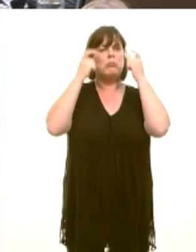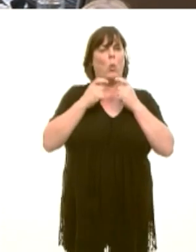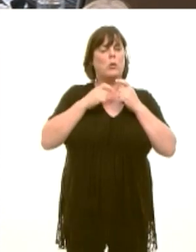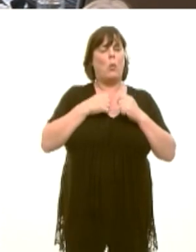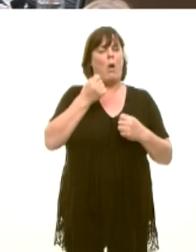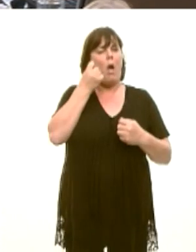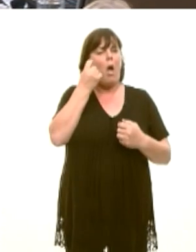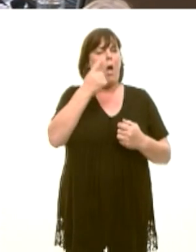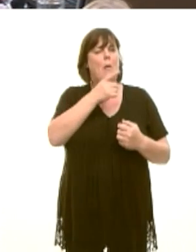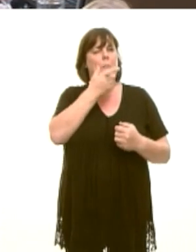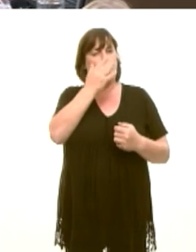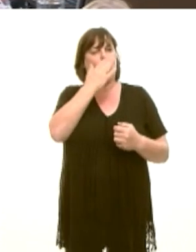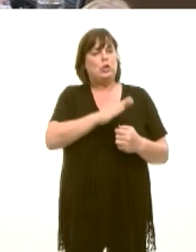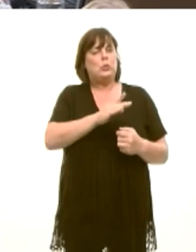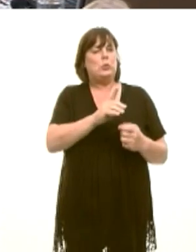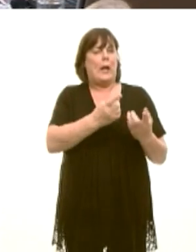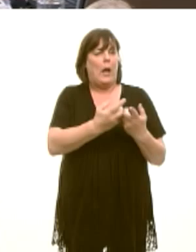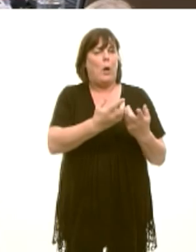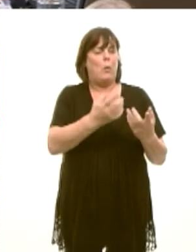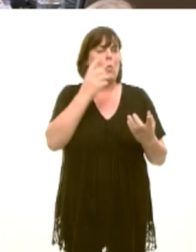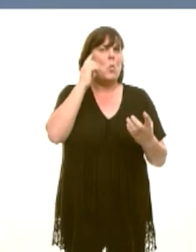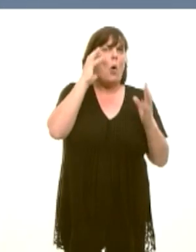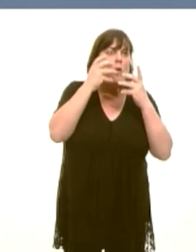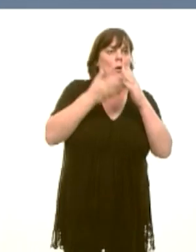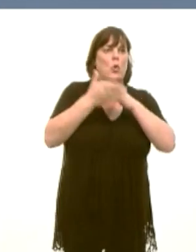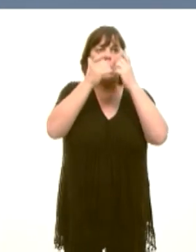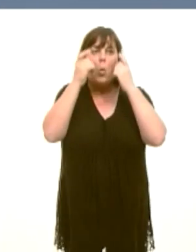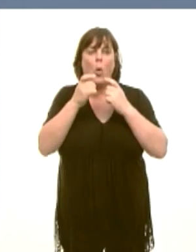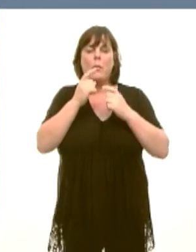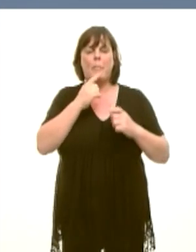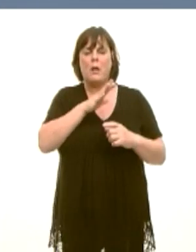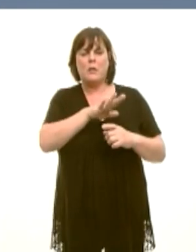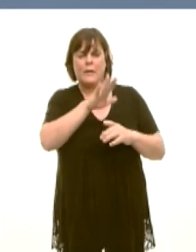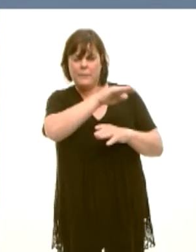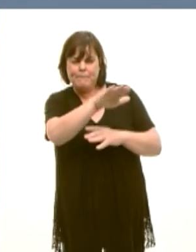more informal process where itís not automatically assumed that it must inevitably lead to a